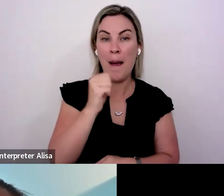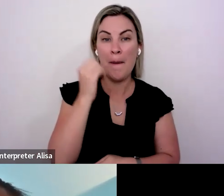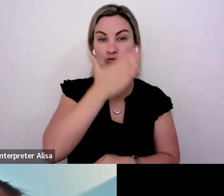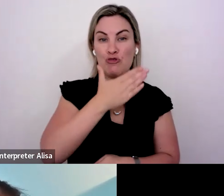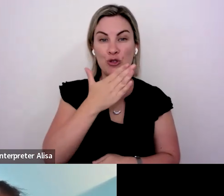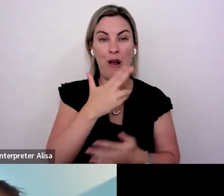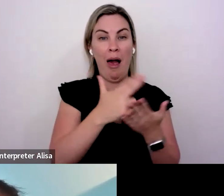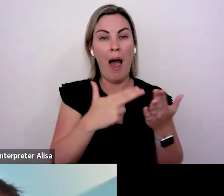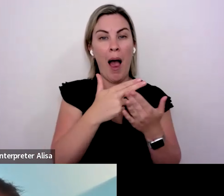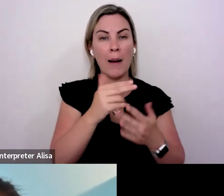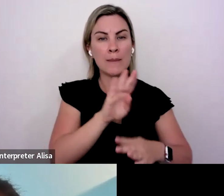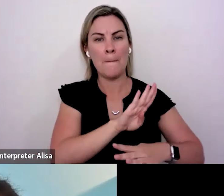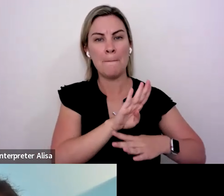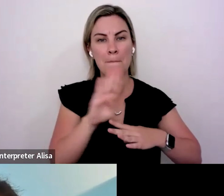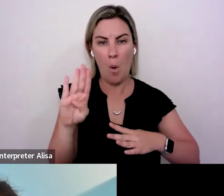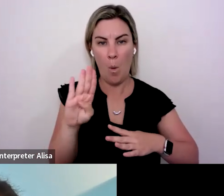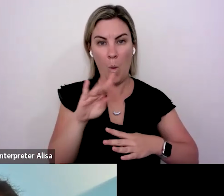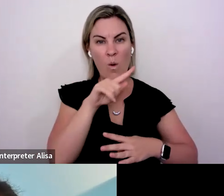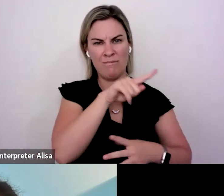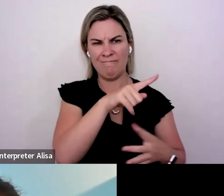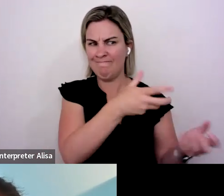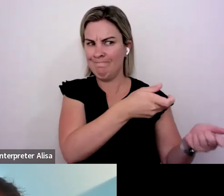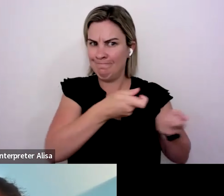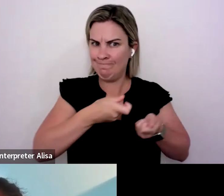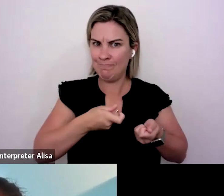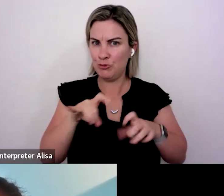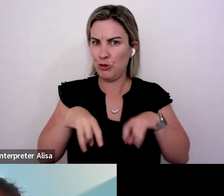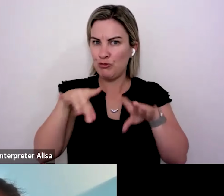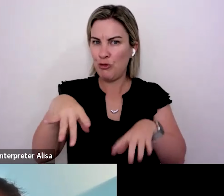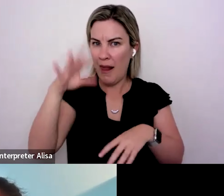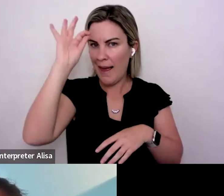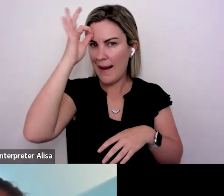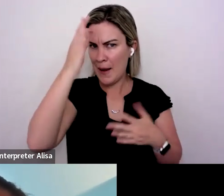who saw that there are a lot of issues out there in terms of people copying